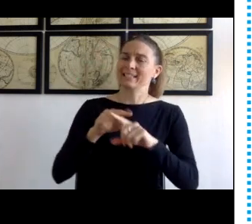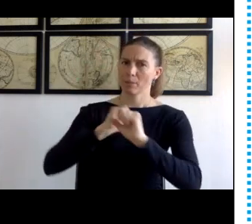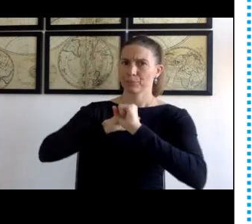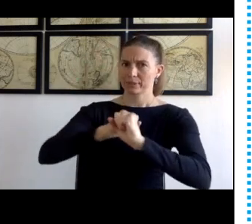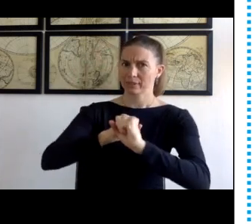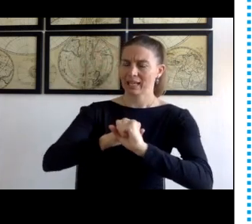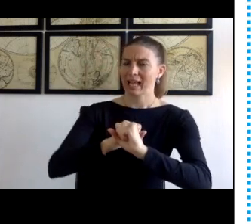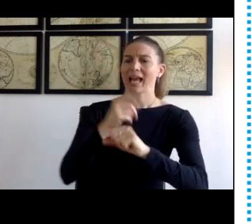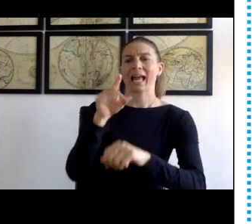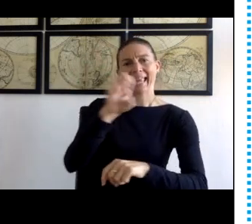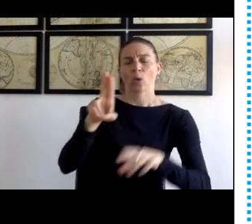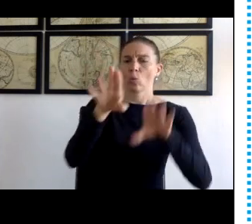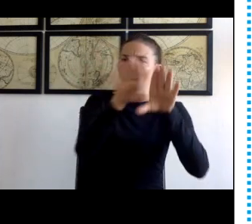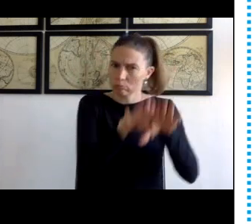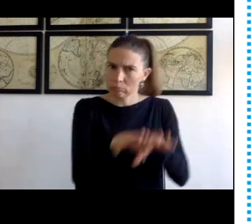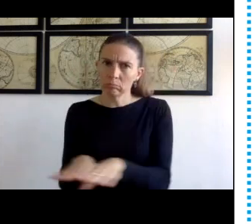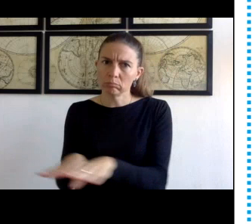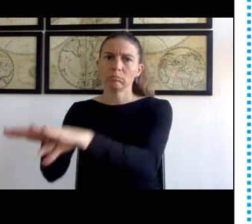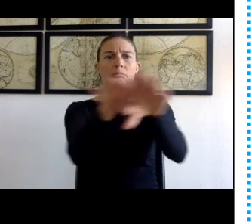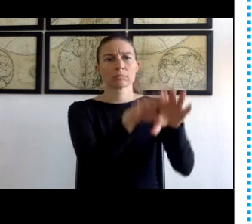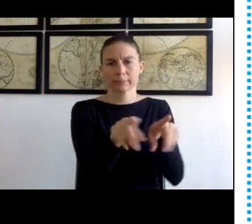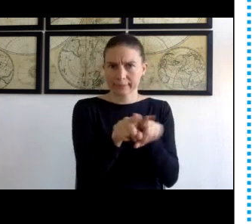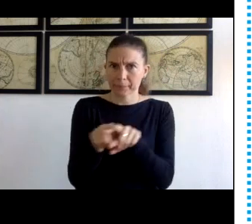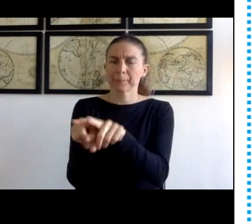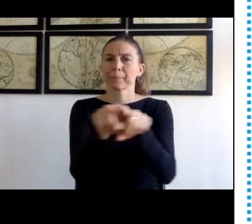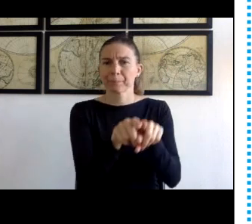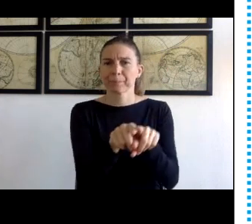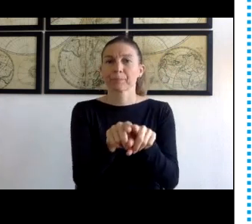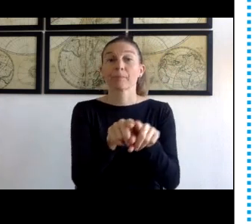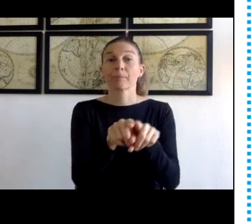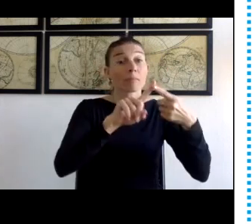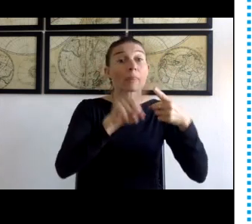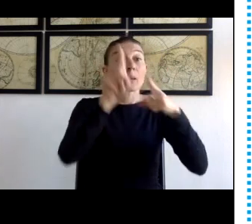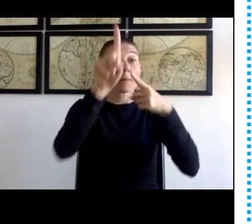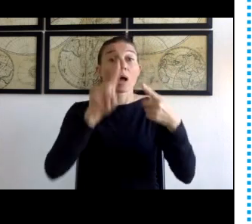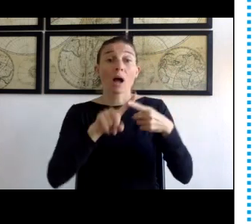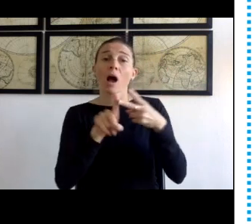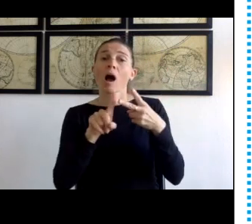for all consumers and greater choice and flexibility for services.